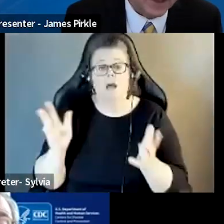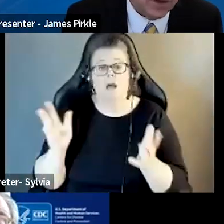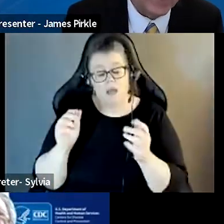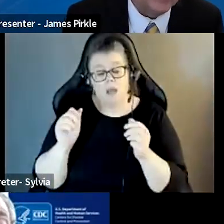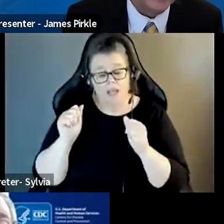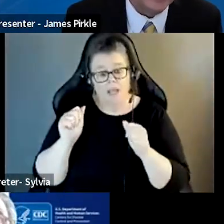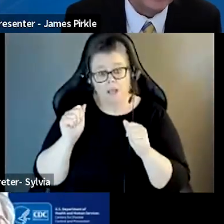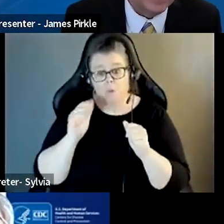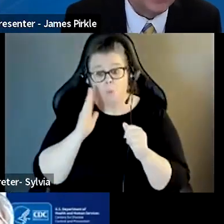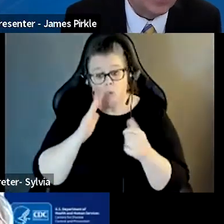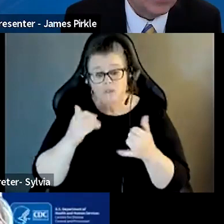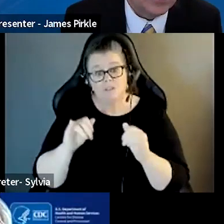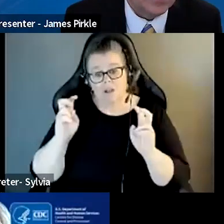and it will have the thing in it that you're suggesting.